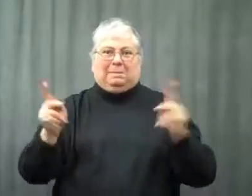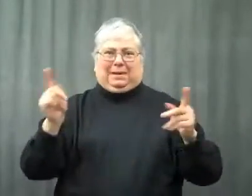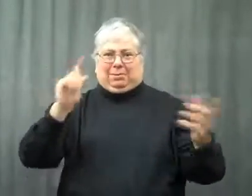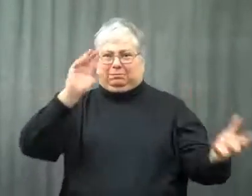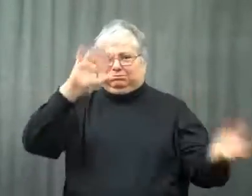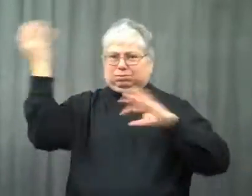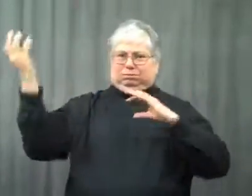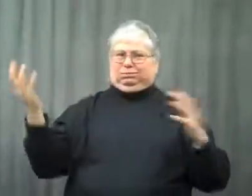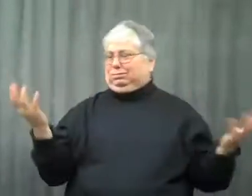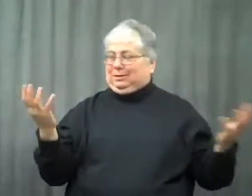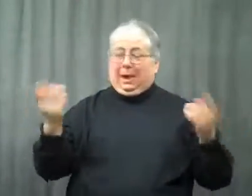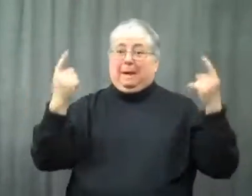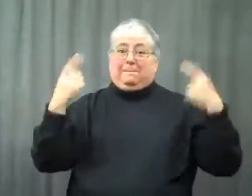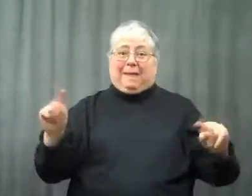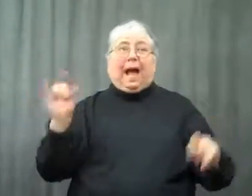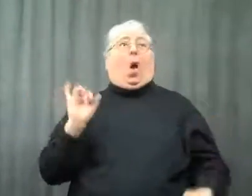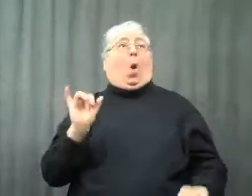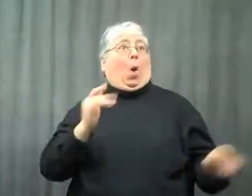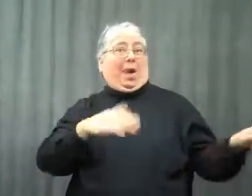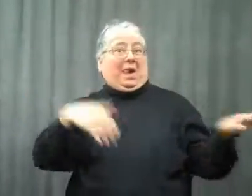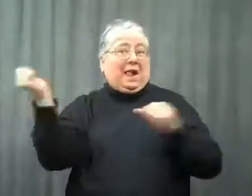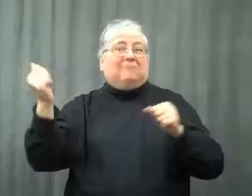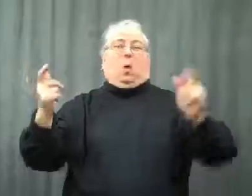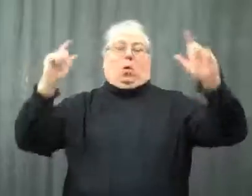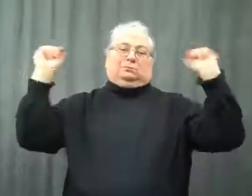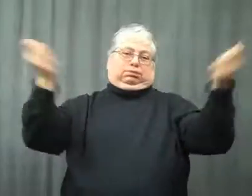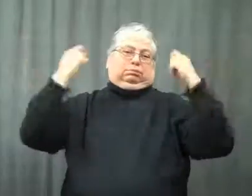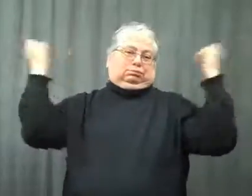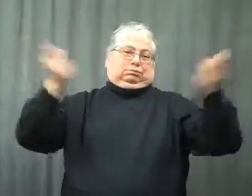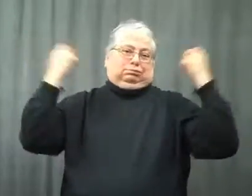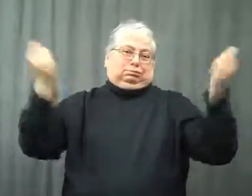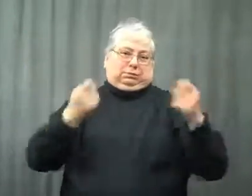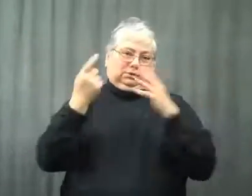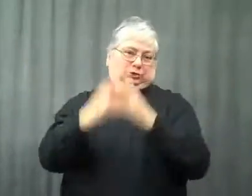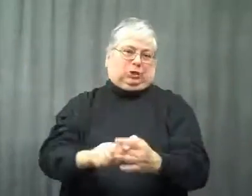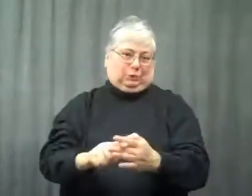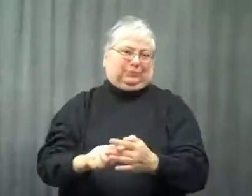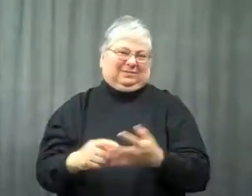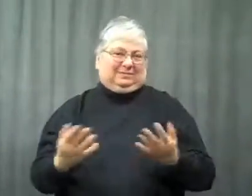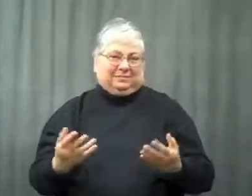The people were confused, but when he finally left, they started celebrating.